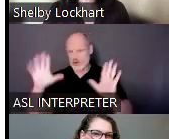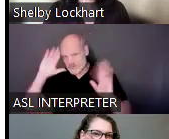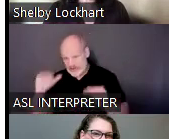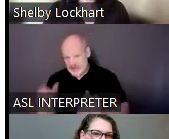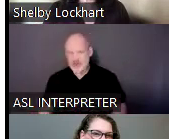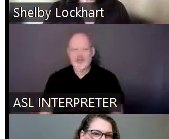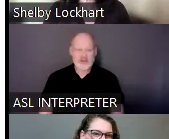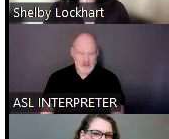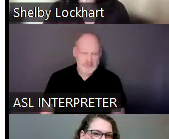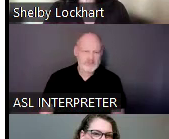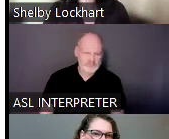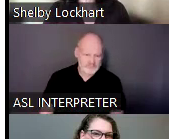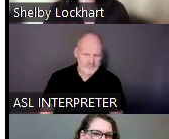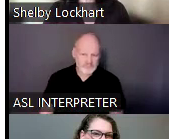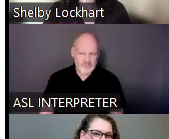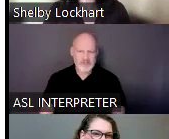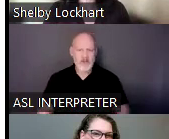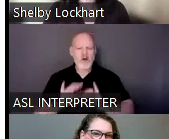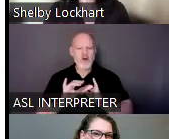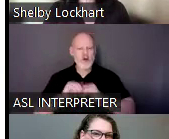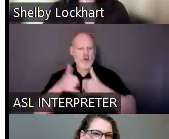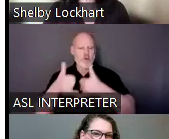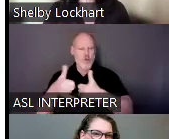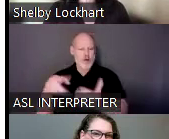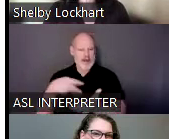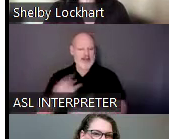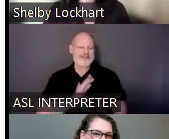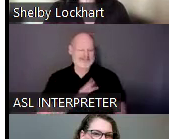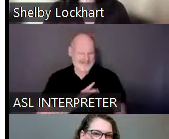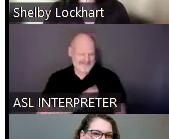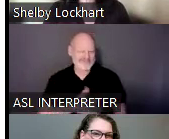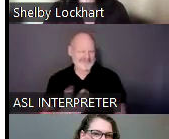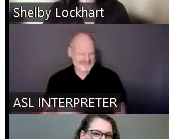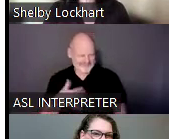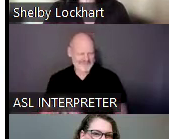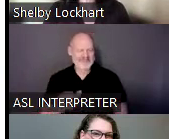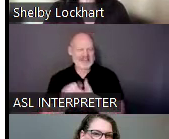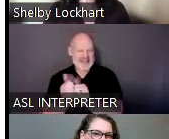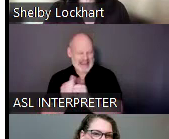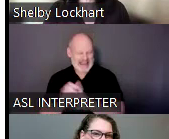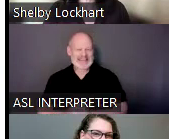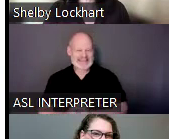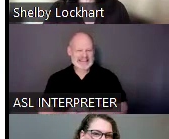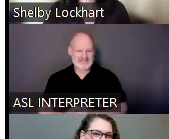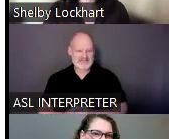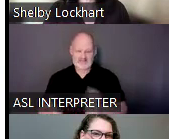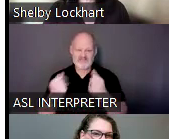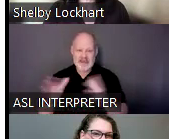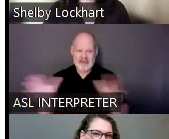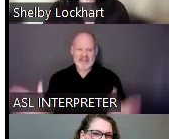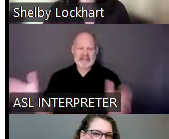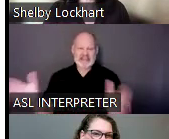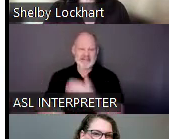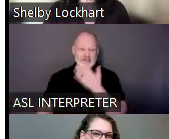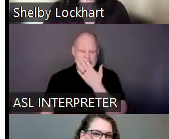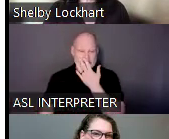and awards, dance, I love it, contests, lots of incentives, a culture of belonging